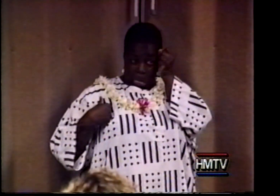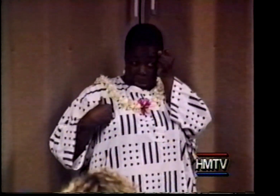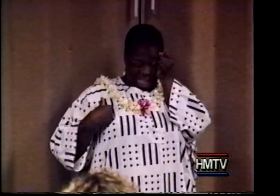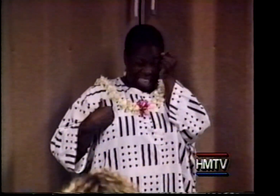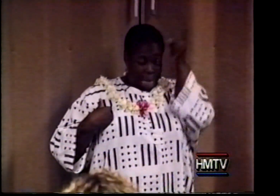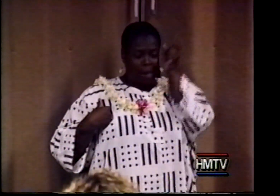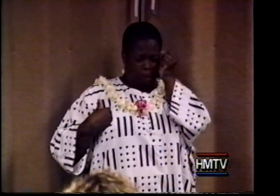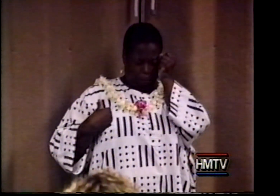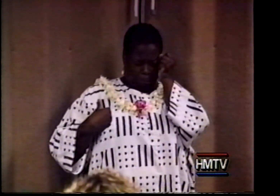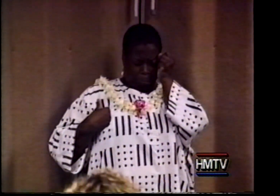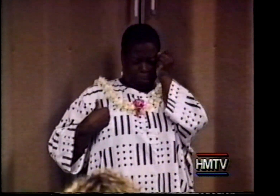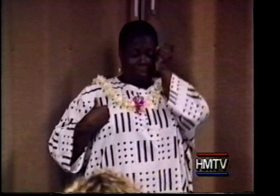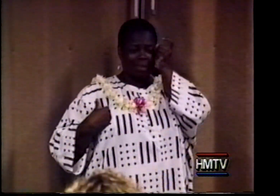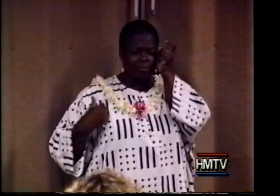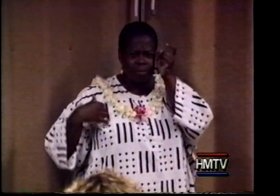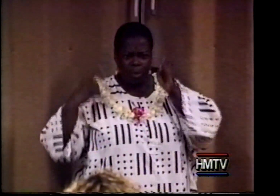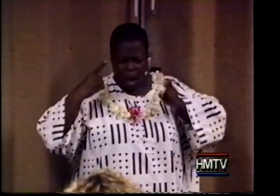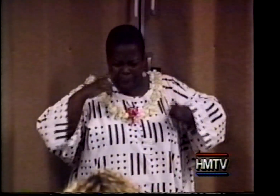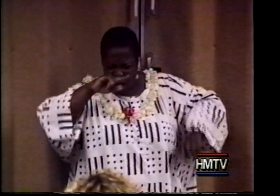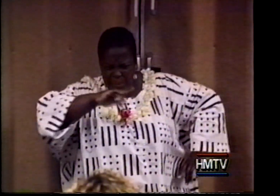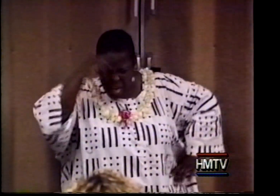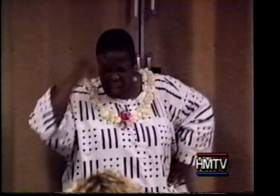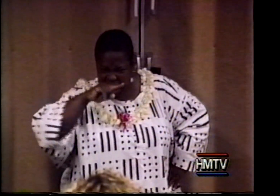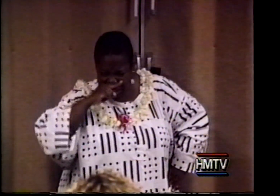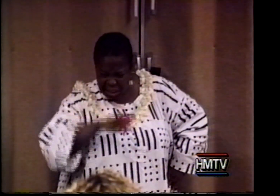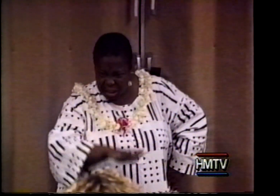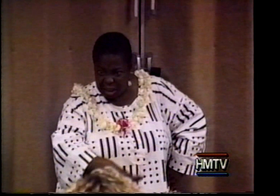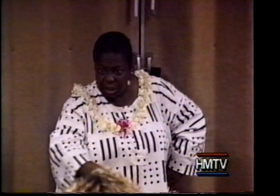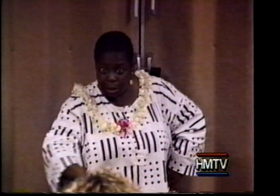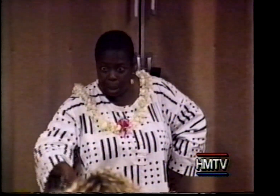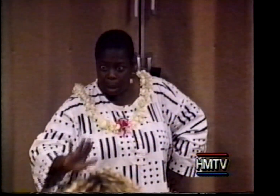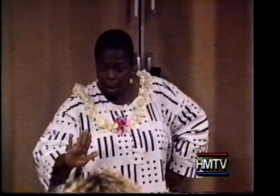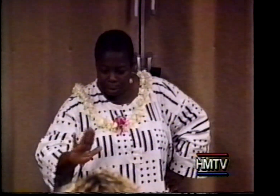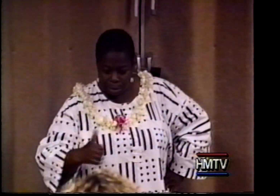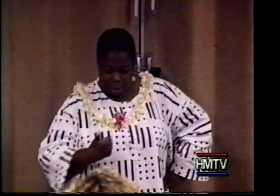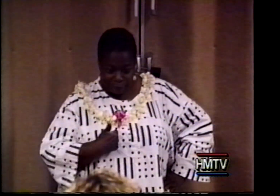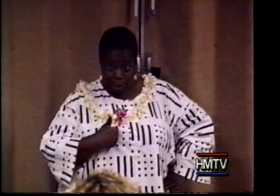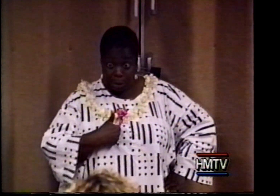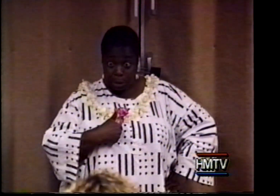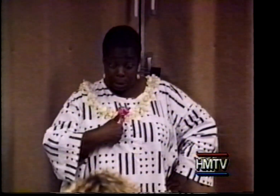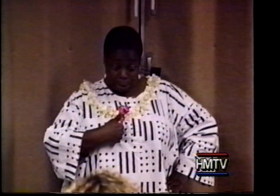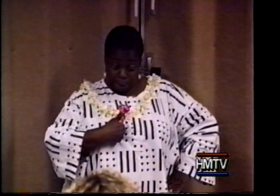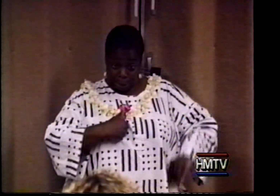And I started, I said I started to get it.